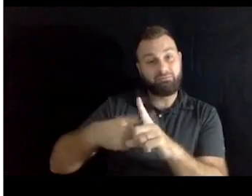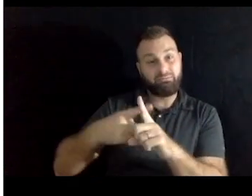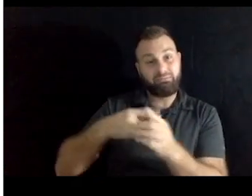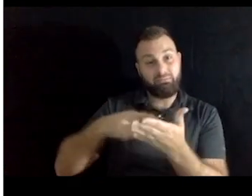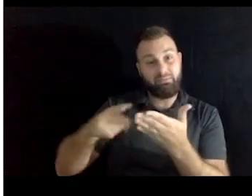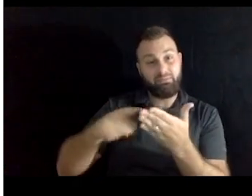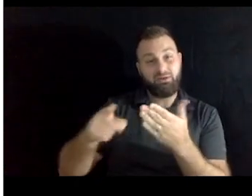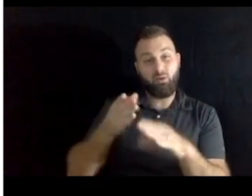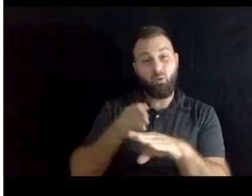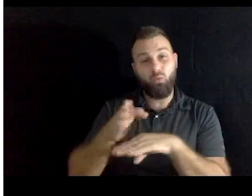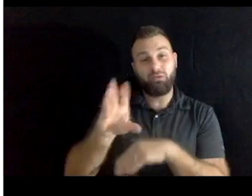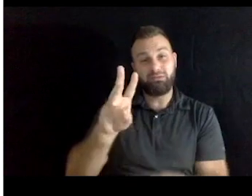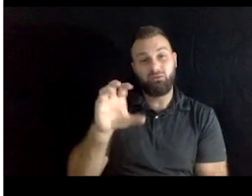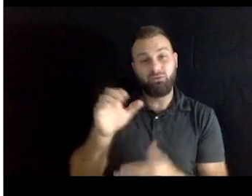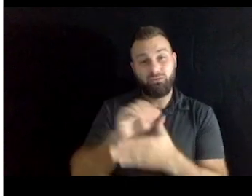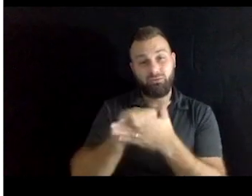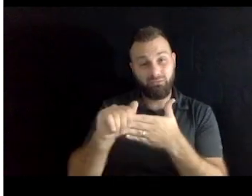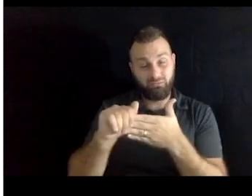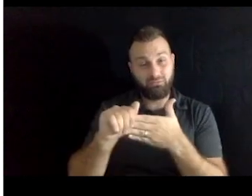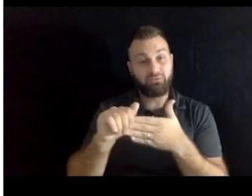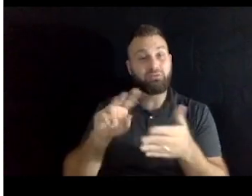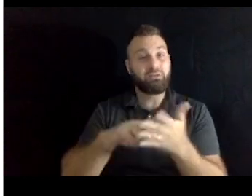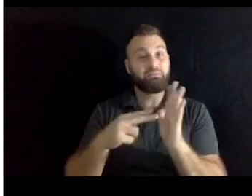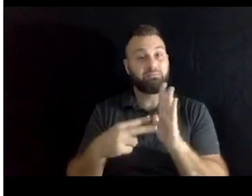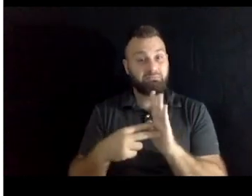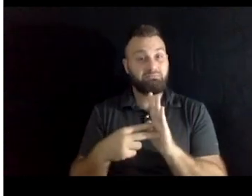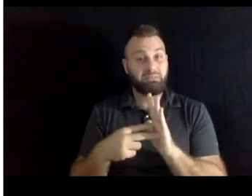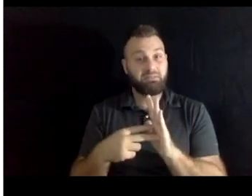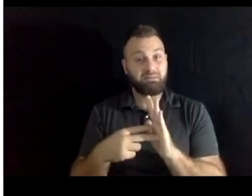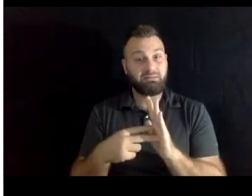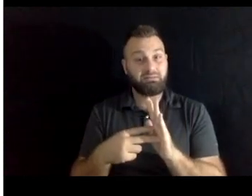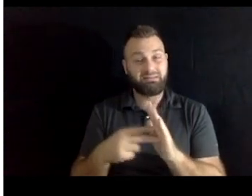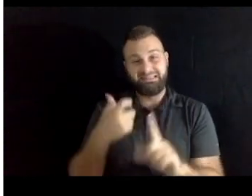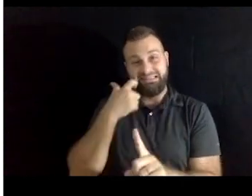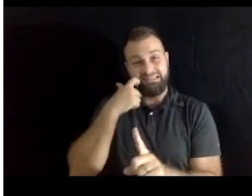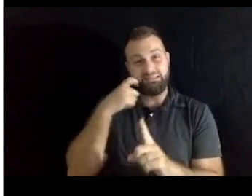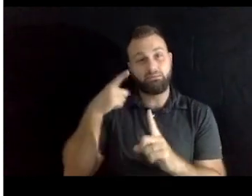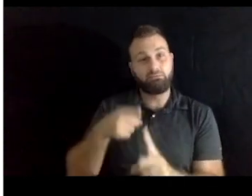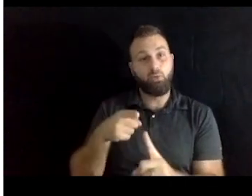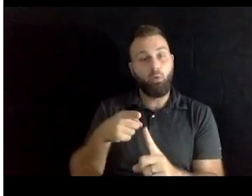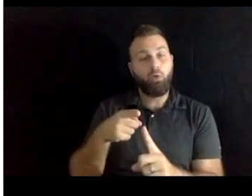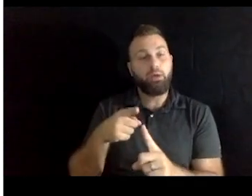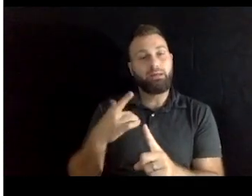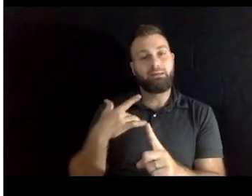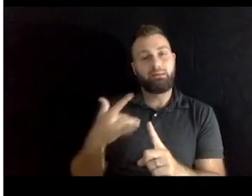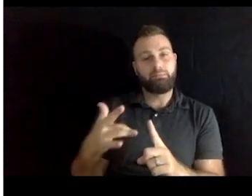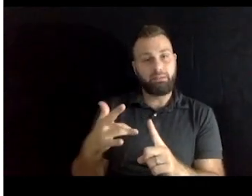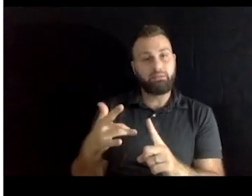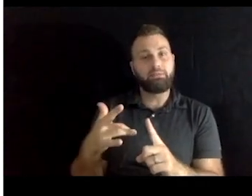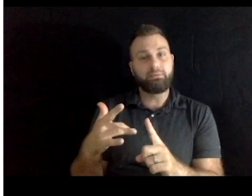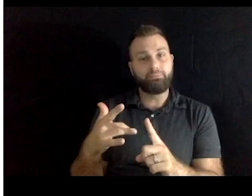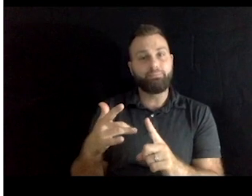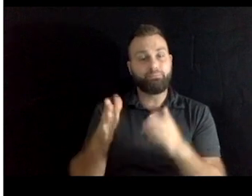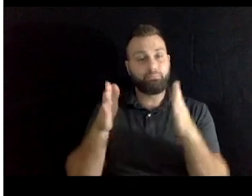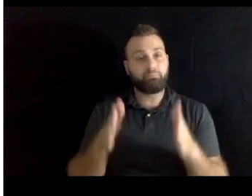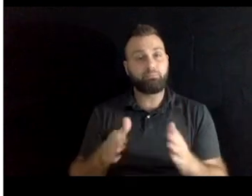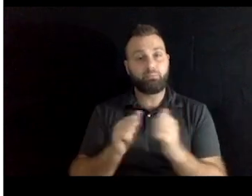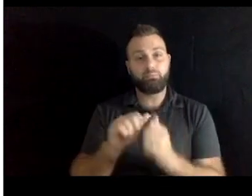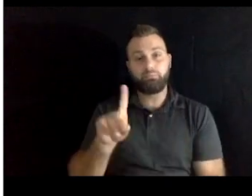so goes back to that point. I was making about how typically, when a person with disability works,